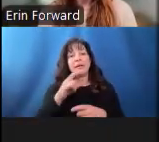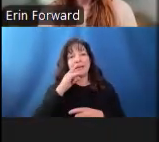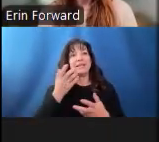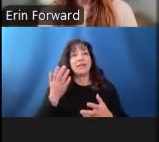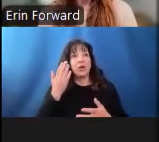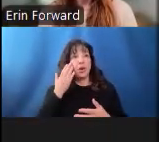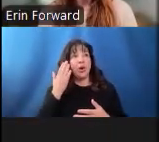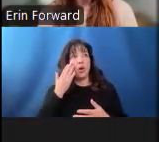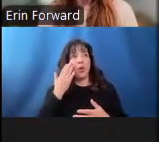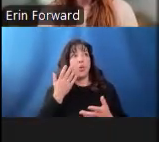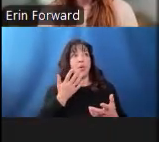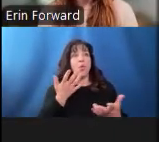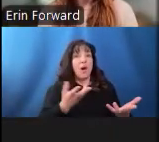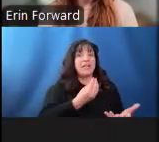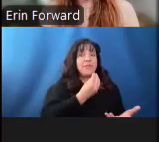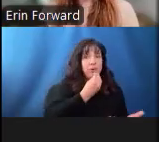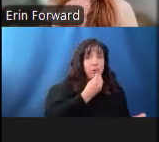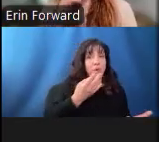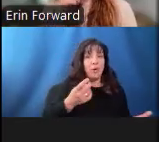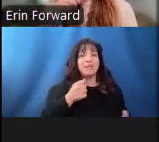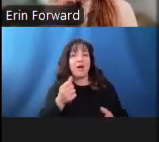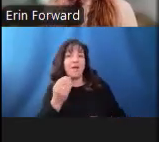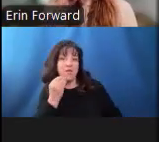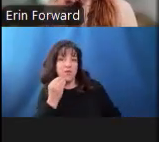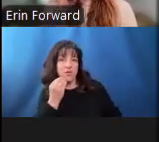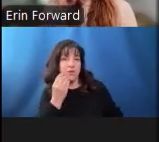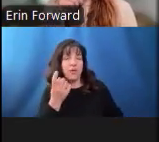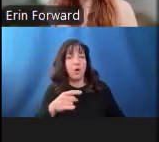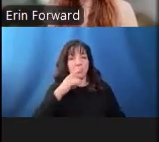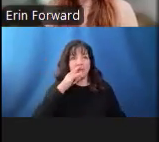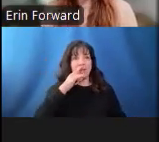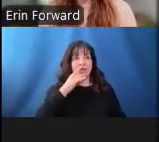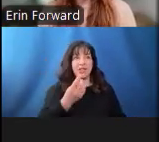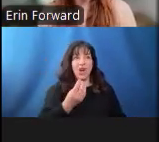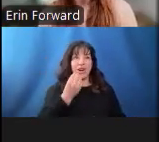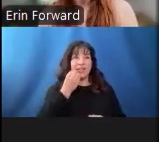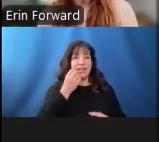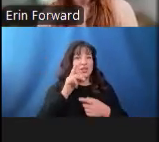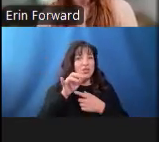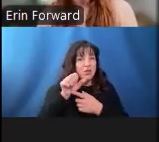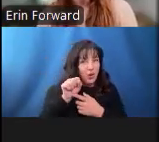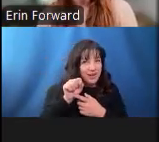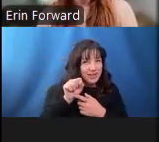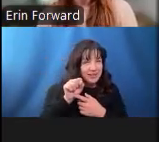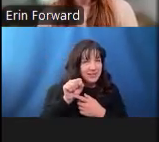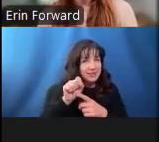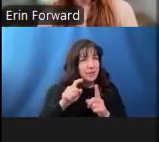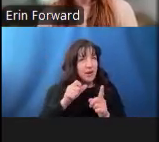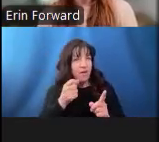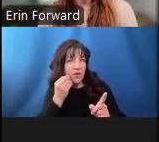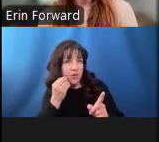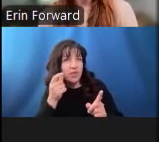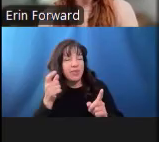what's not food, and especially our kids are putting toys in their mouth, but not food. There's a reason, and if we can